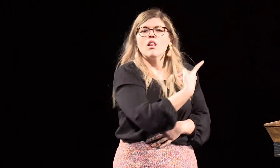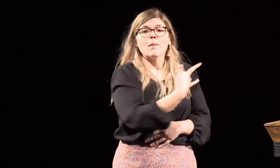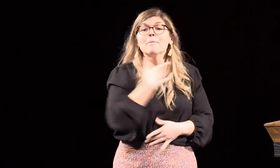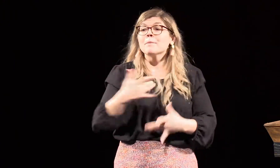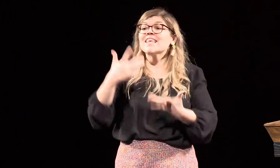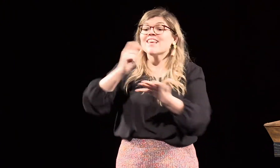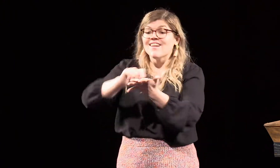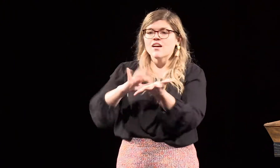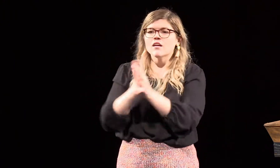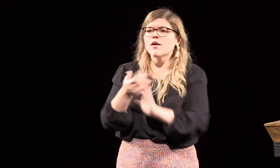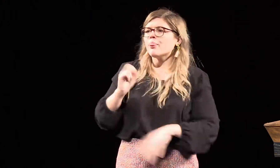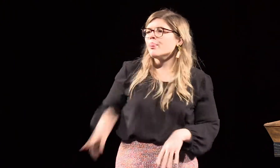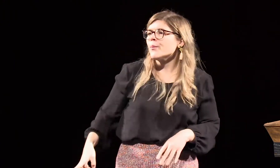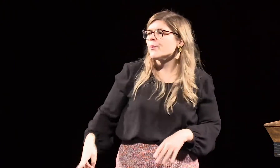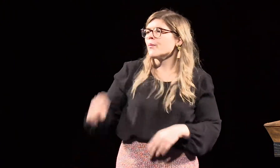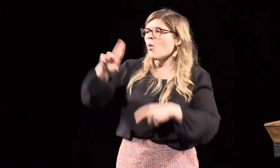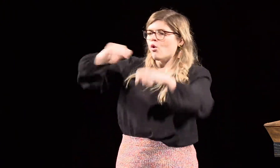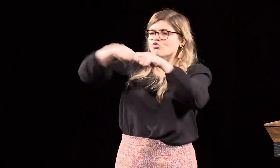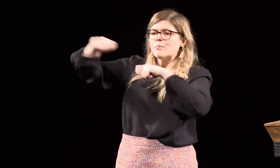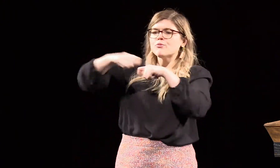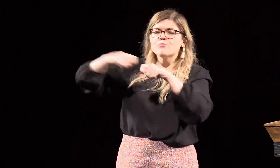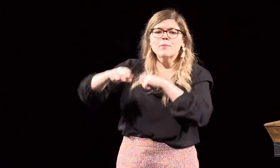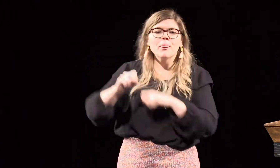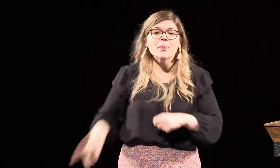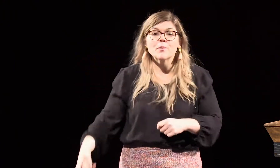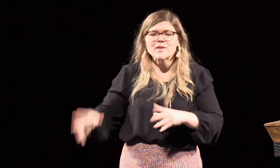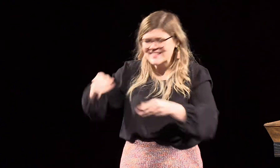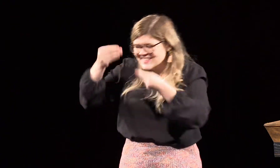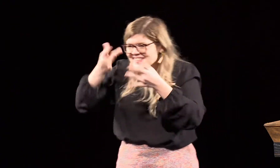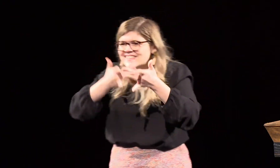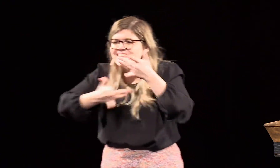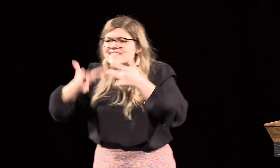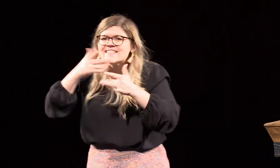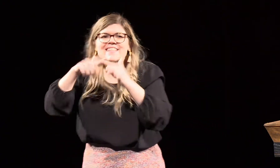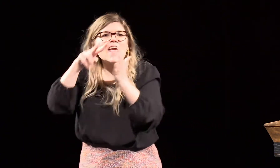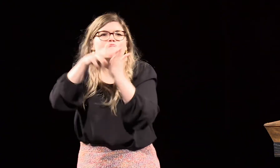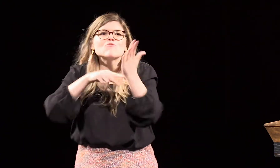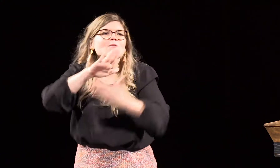And this is a very important artifact, because many of these handwritten conversations aren't preserved.